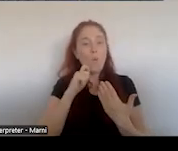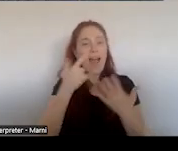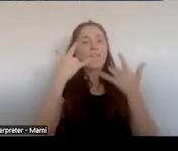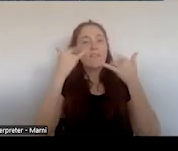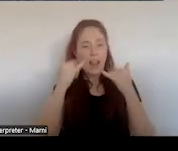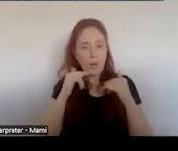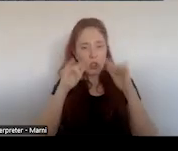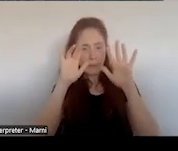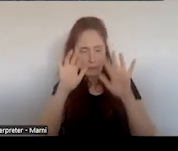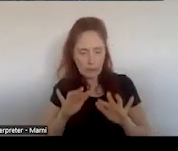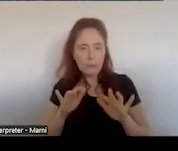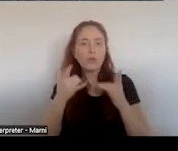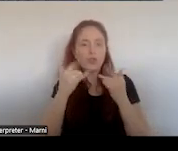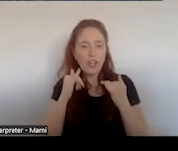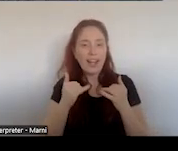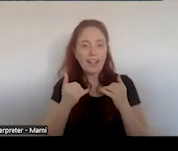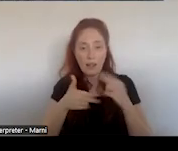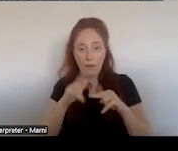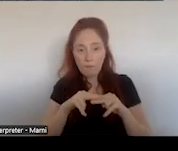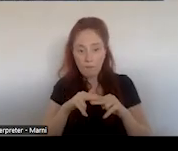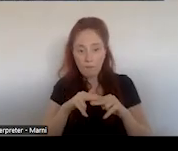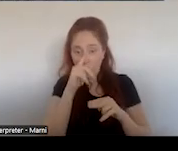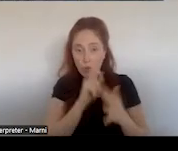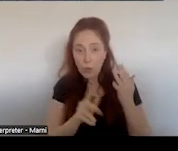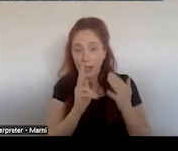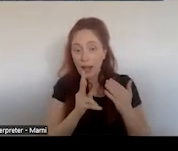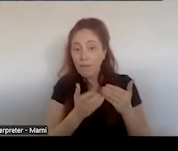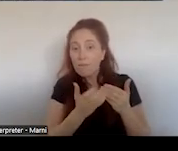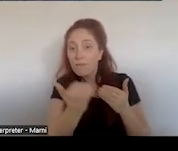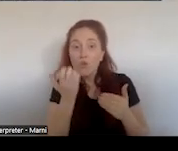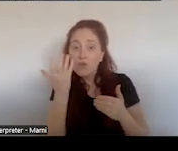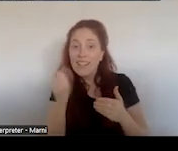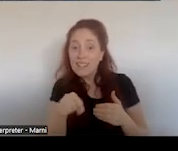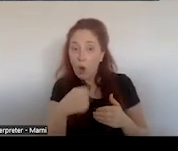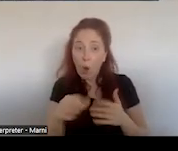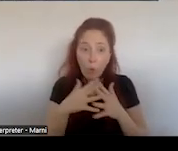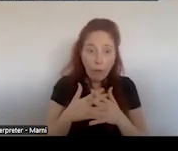pilot, as I said, it's about supporting artists and arts workers with disability